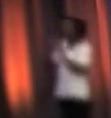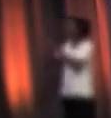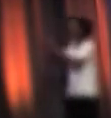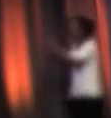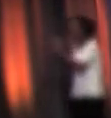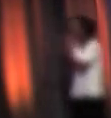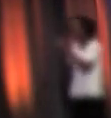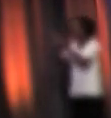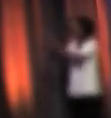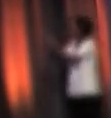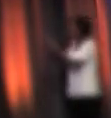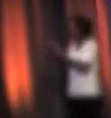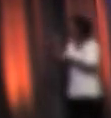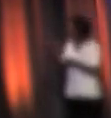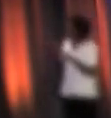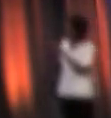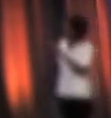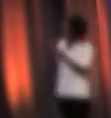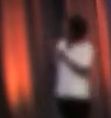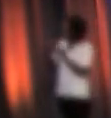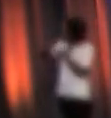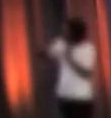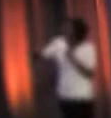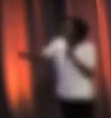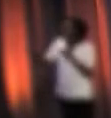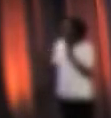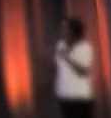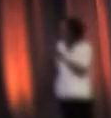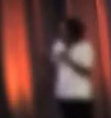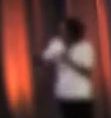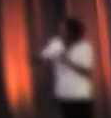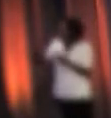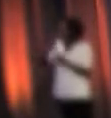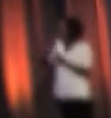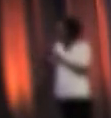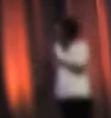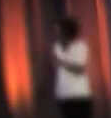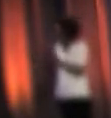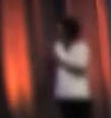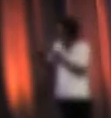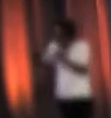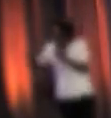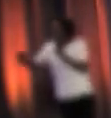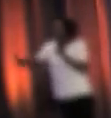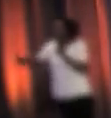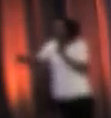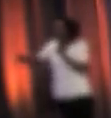Assistive technology is upgraded along with other public computer equipment and staff and volunteers receive regular training.